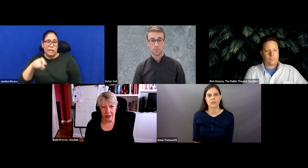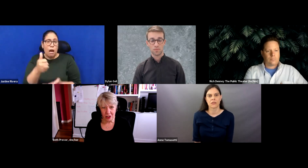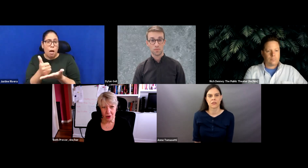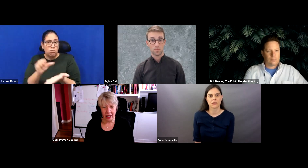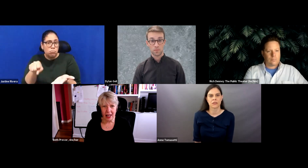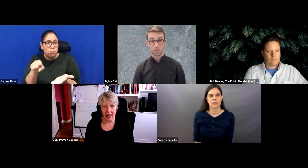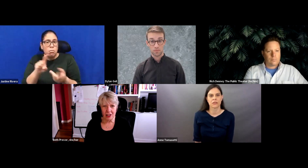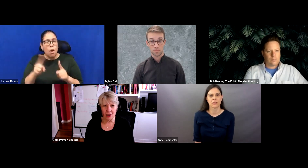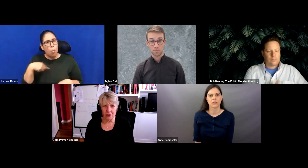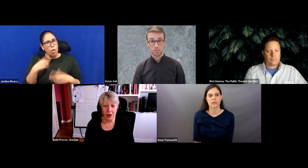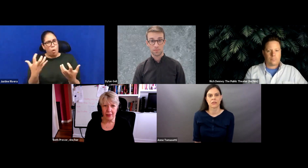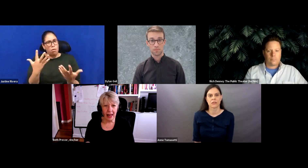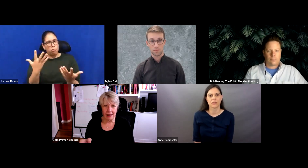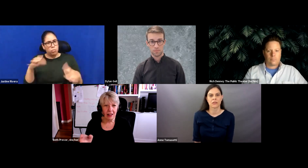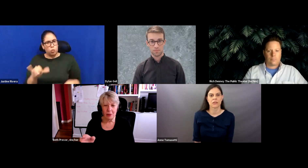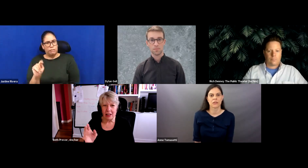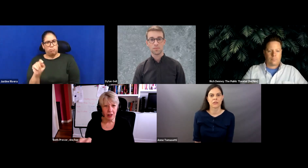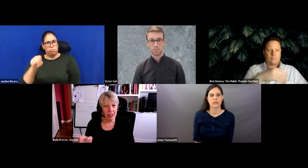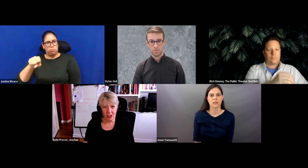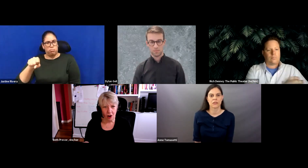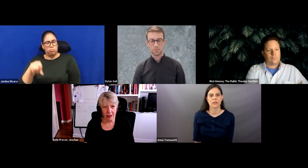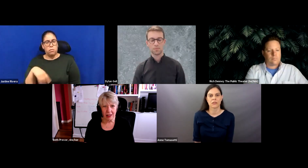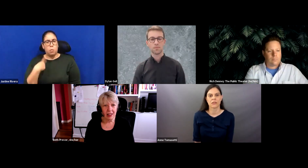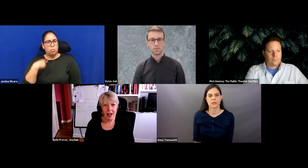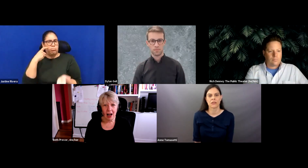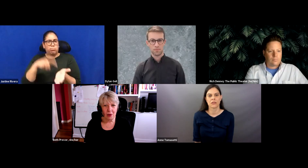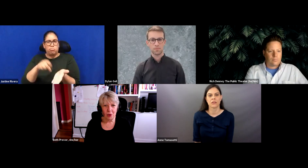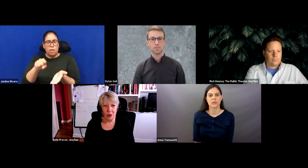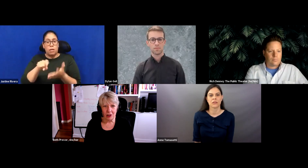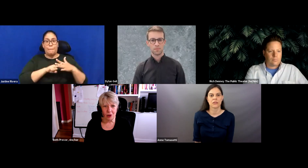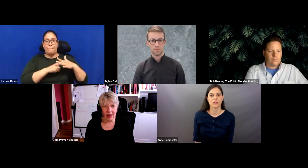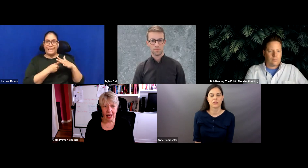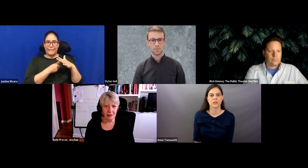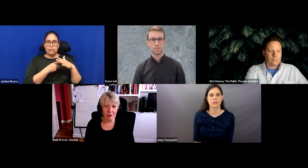want to do it." And so from that very start, we knew that